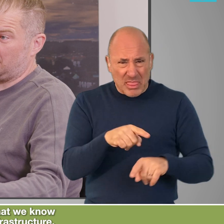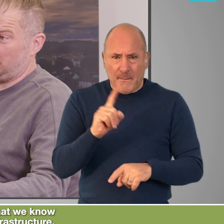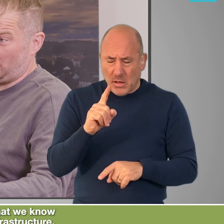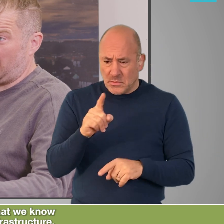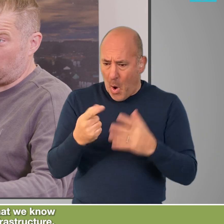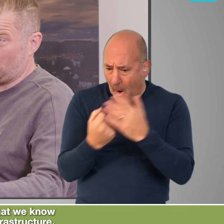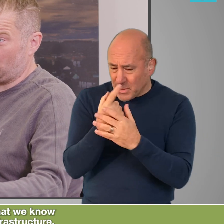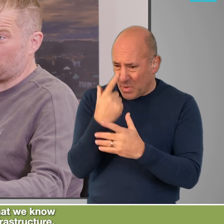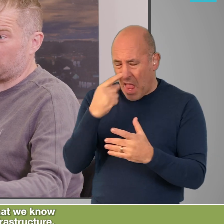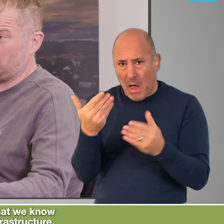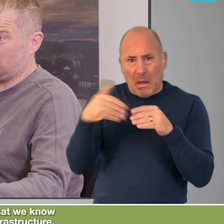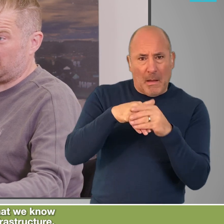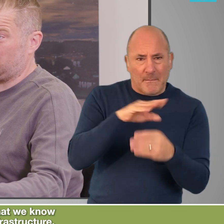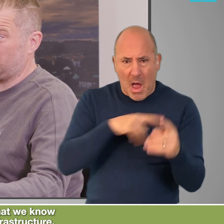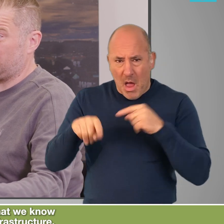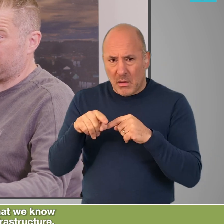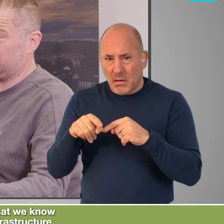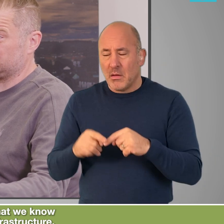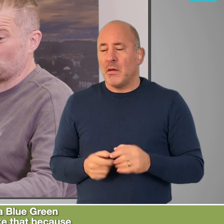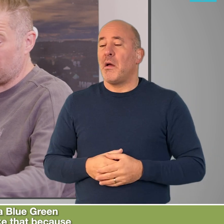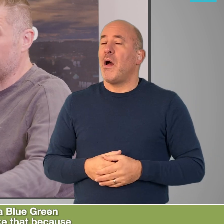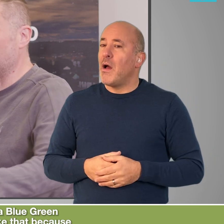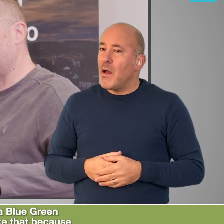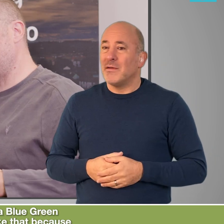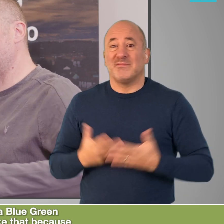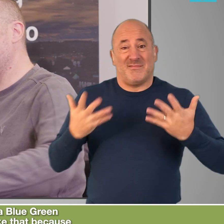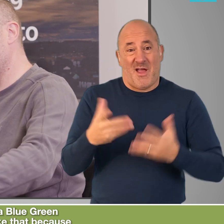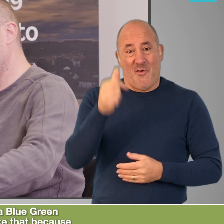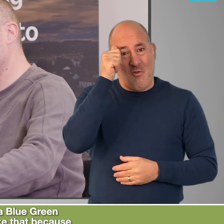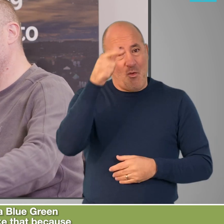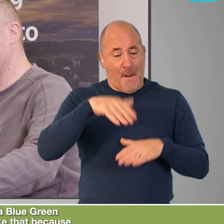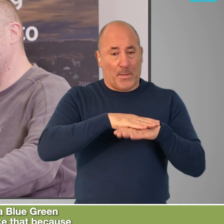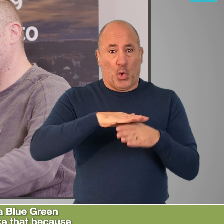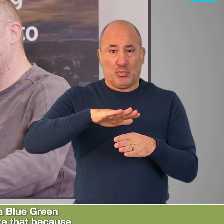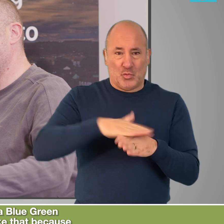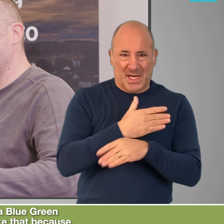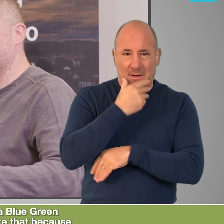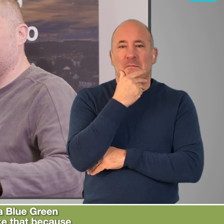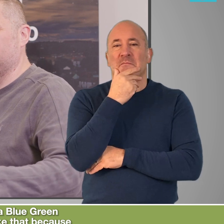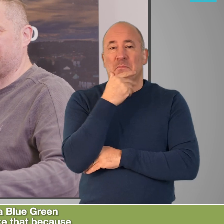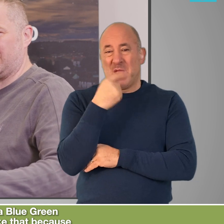But now knowing what we know about Blue Green infrastructure, we could implement a Blue Green corridor in something like that because